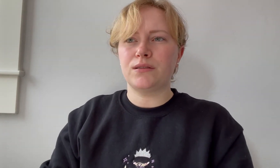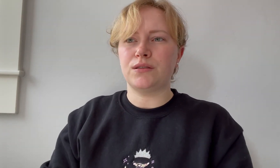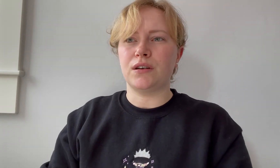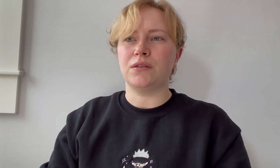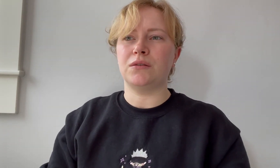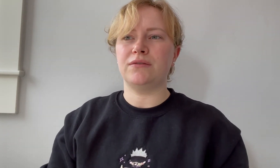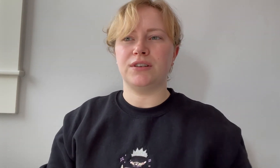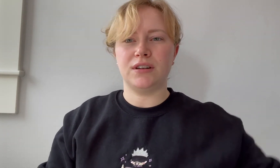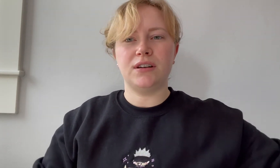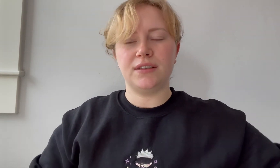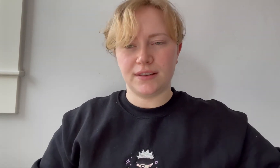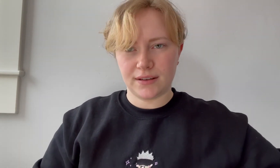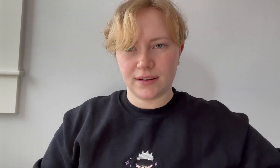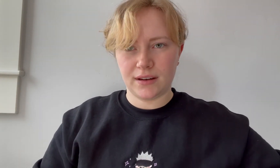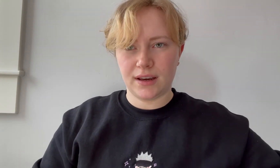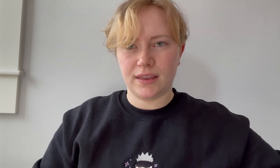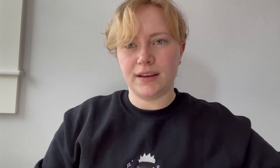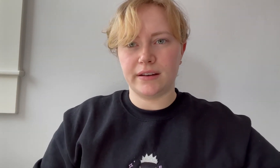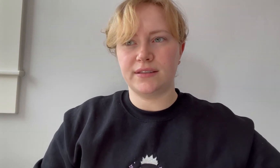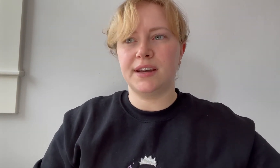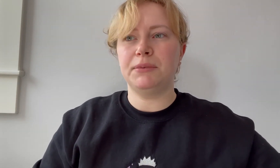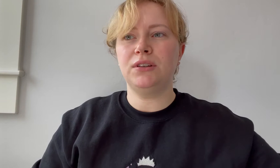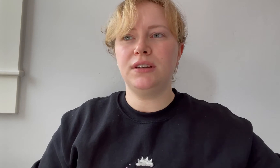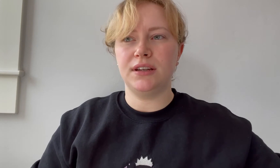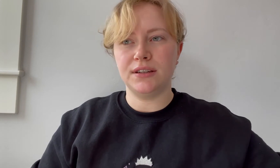so for and the example is